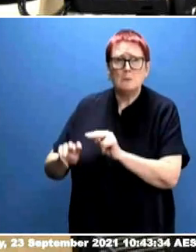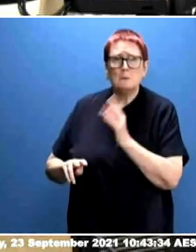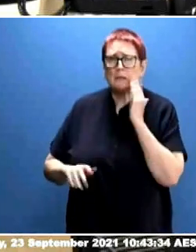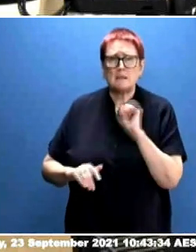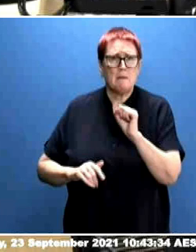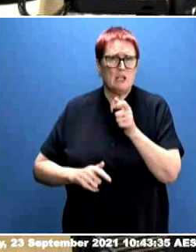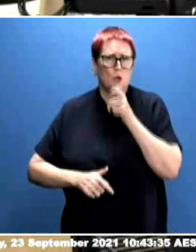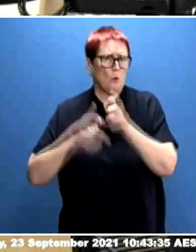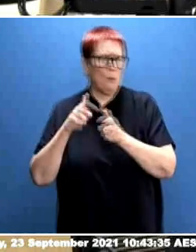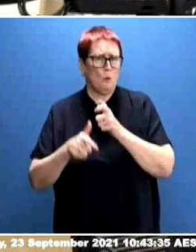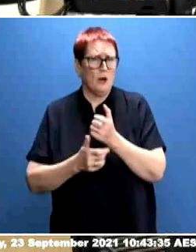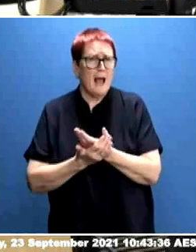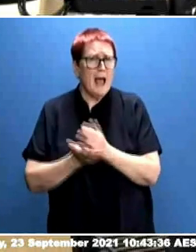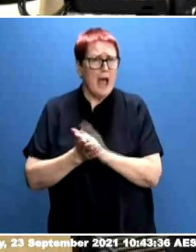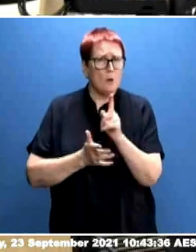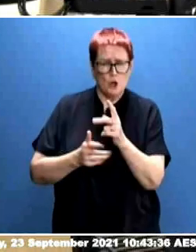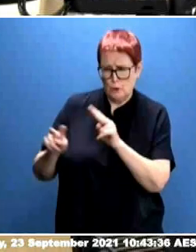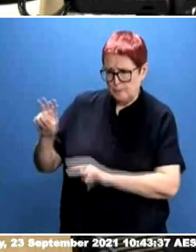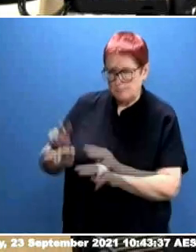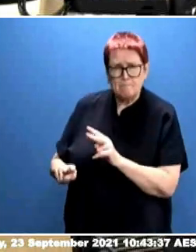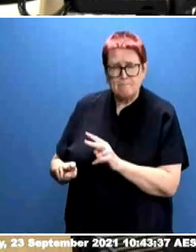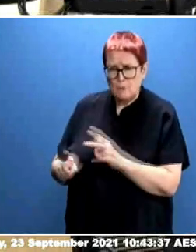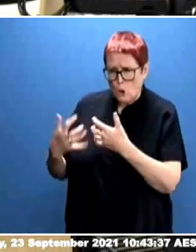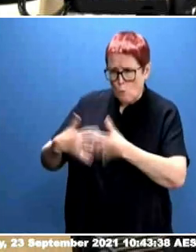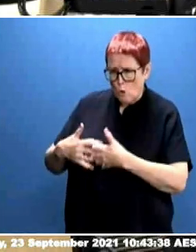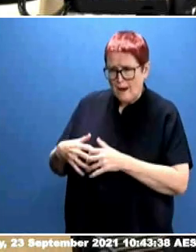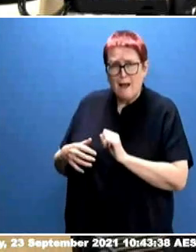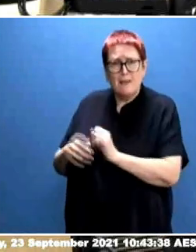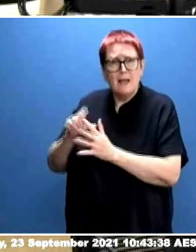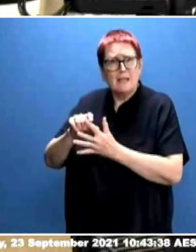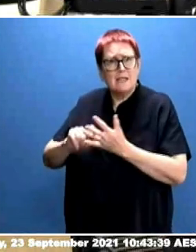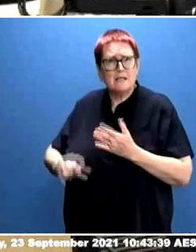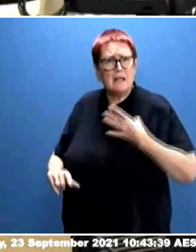the disability needs of those children that are coming into the facility?